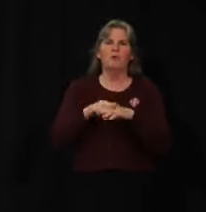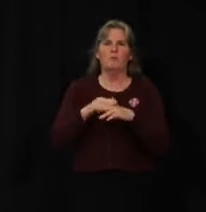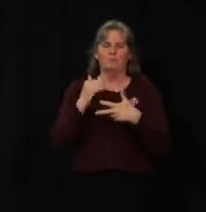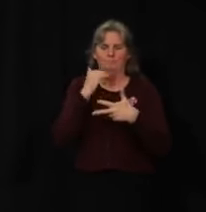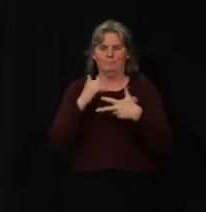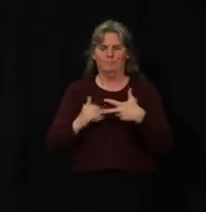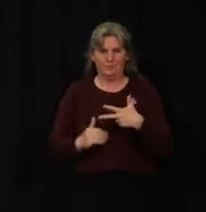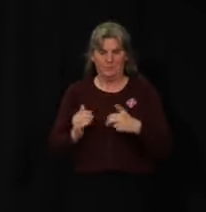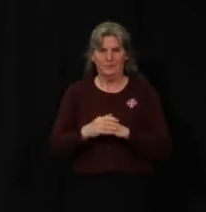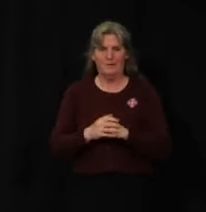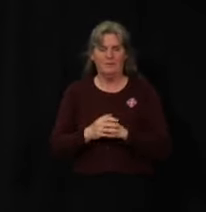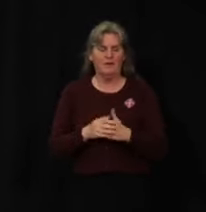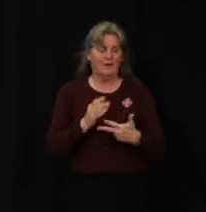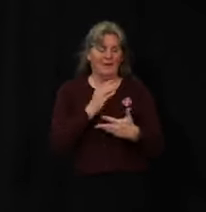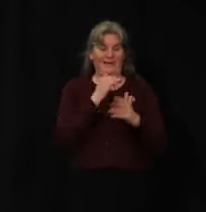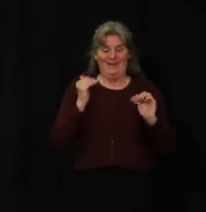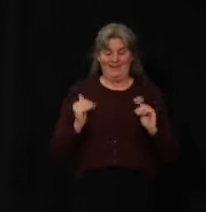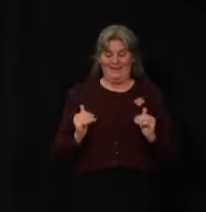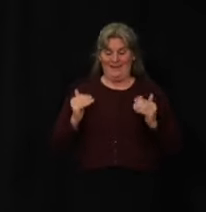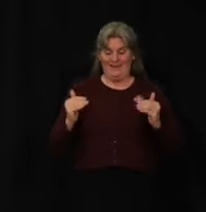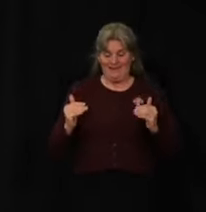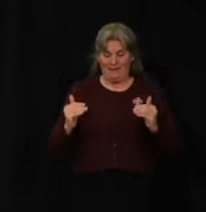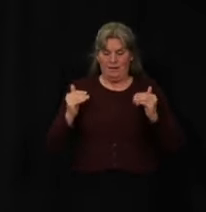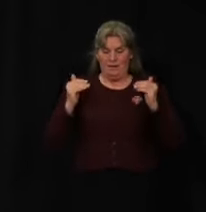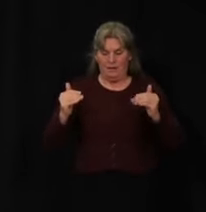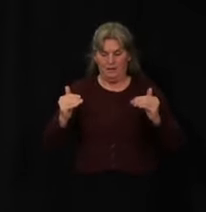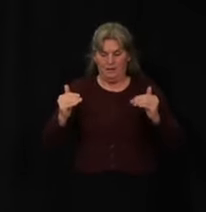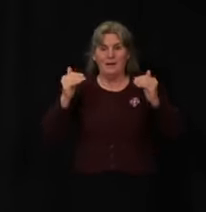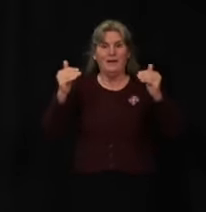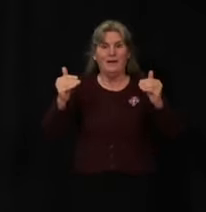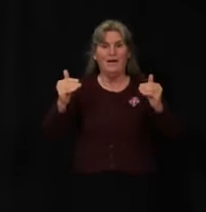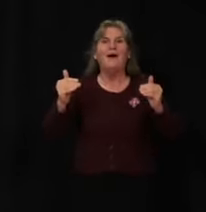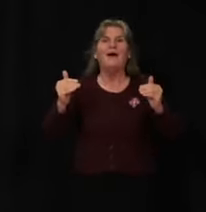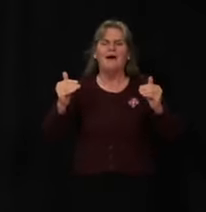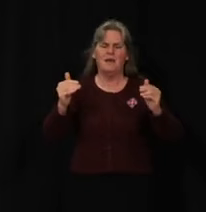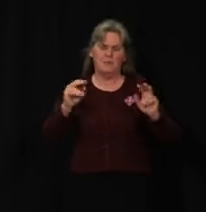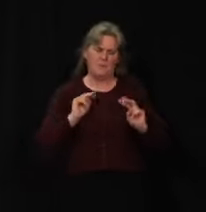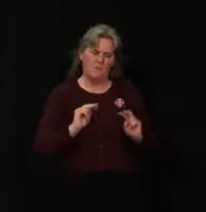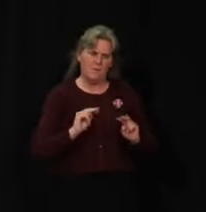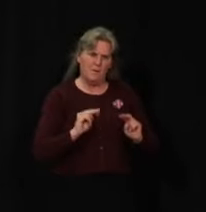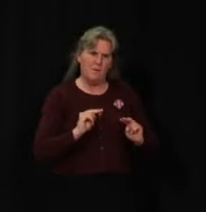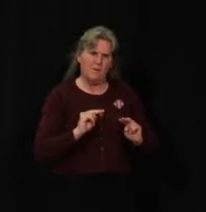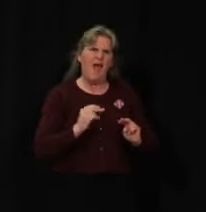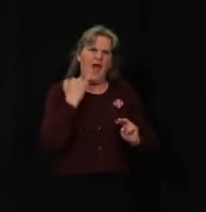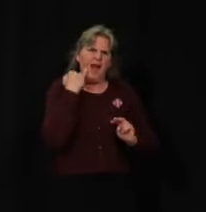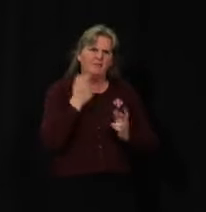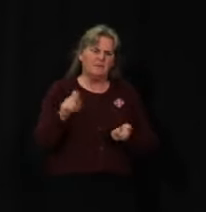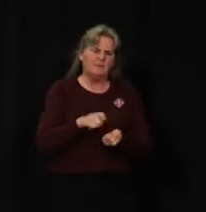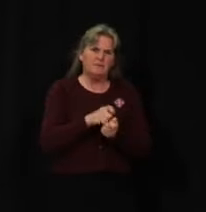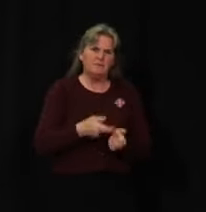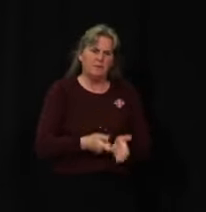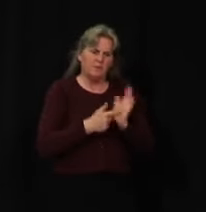The transition from one phase to another will be based on meeting certain criteria meant to